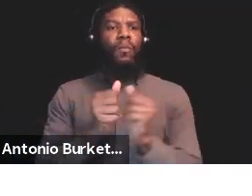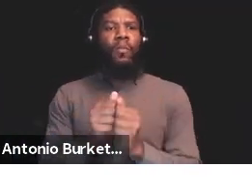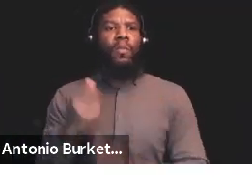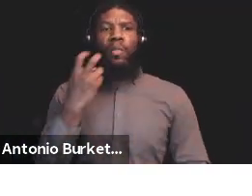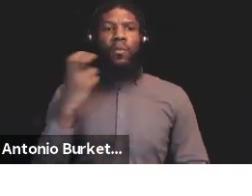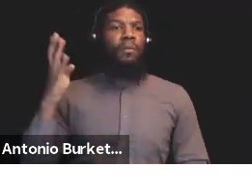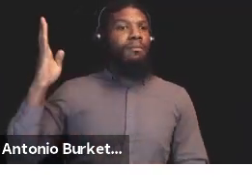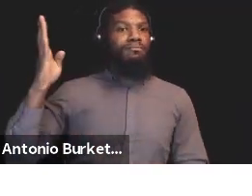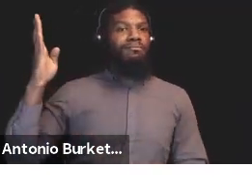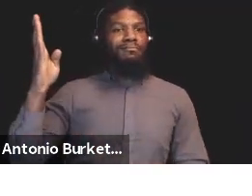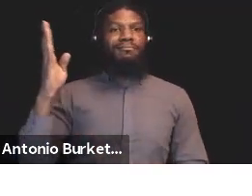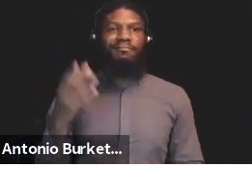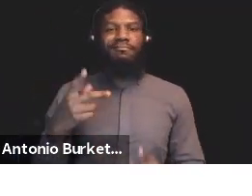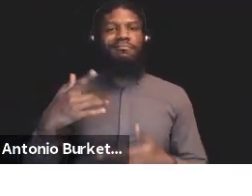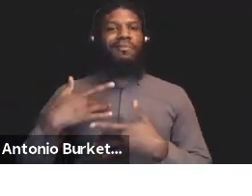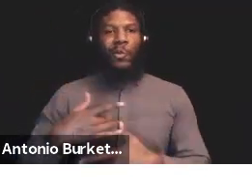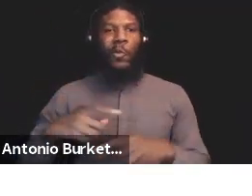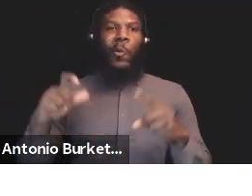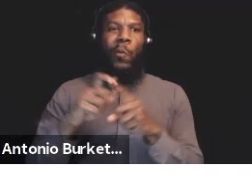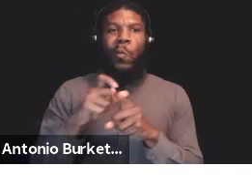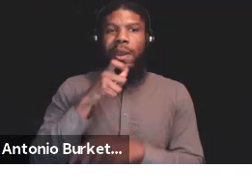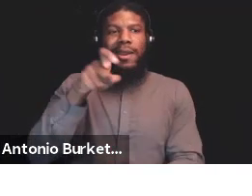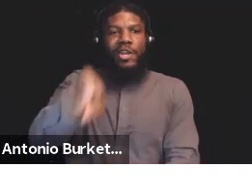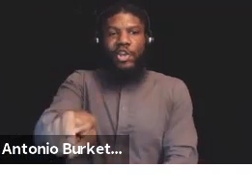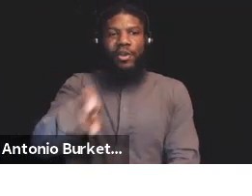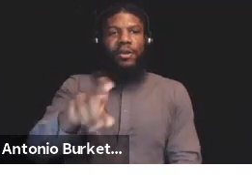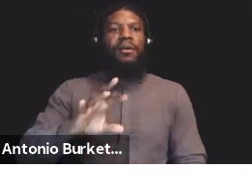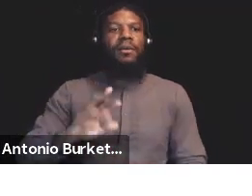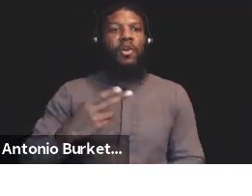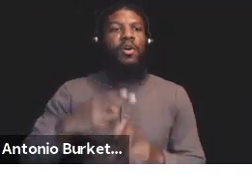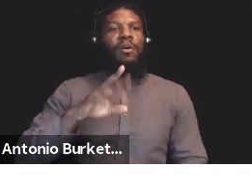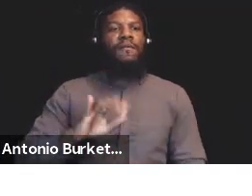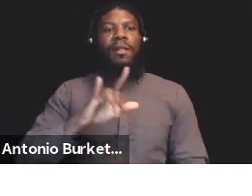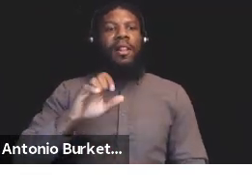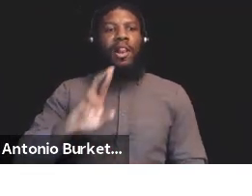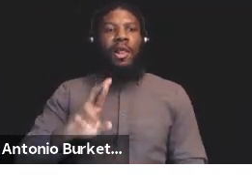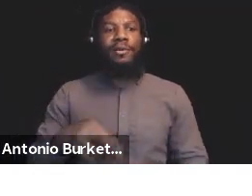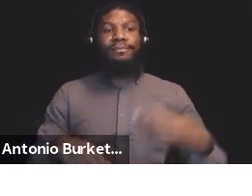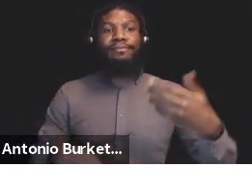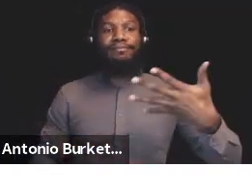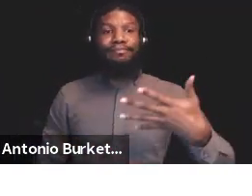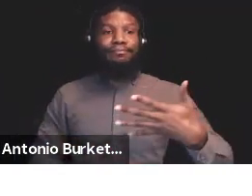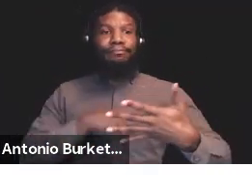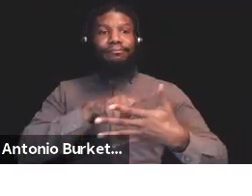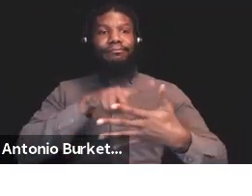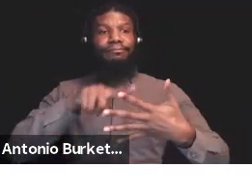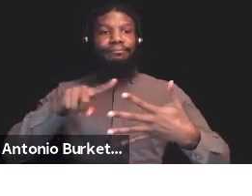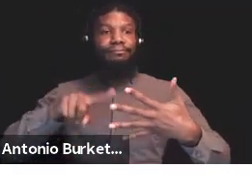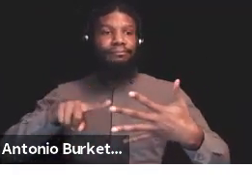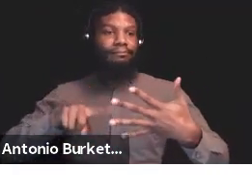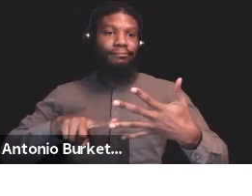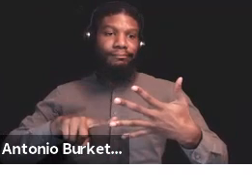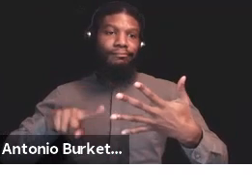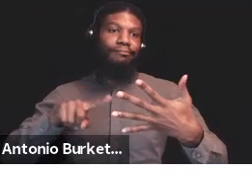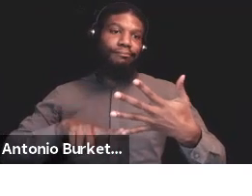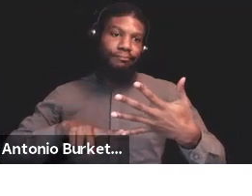filler words, such as "uhm . . .", "like," "you know," "so," and "basically." We use fillers for a